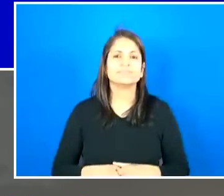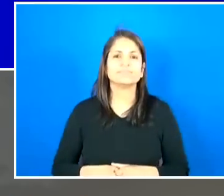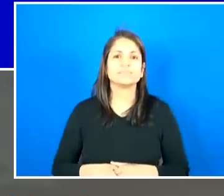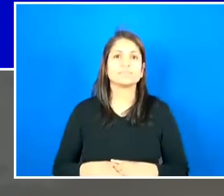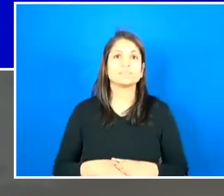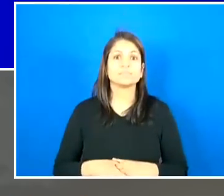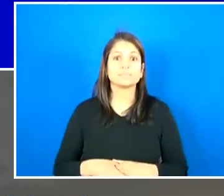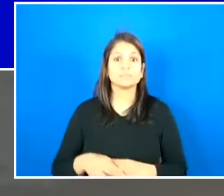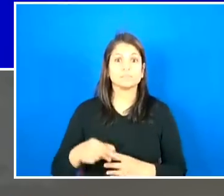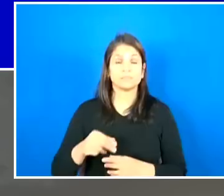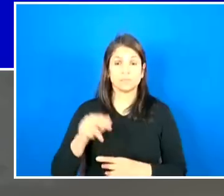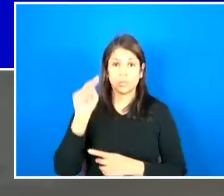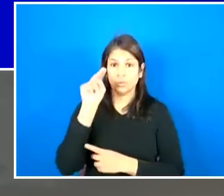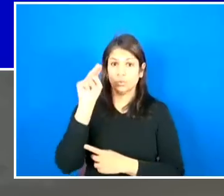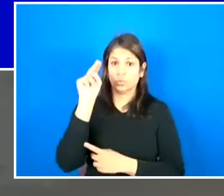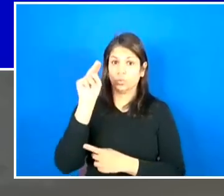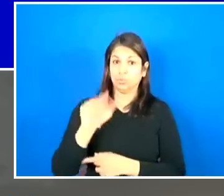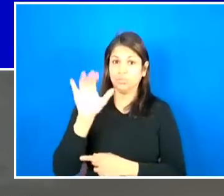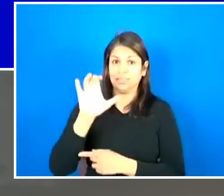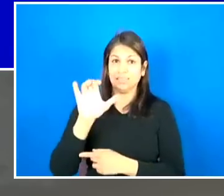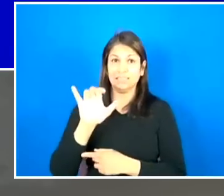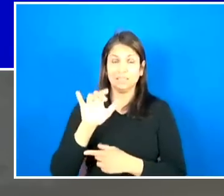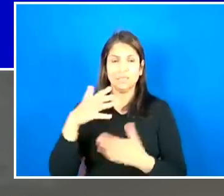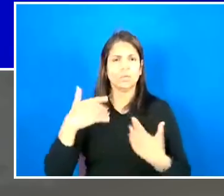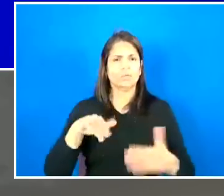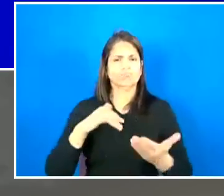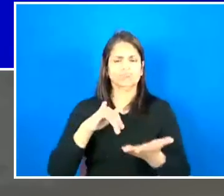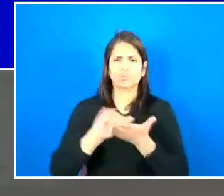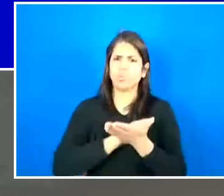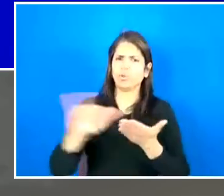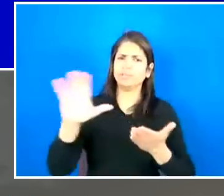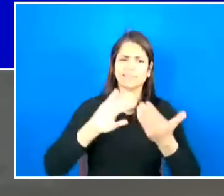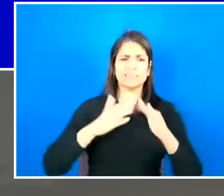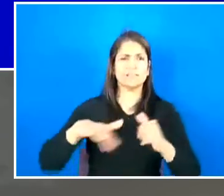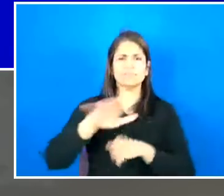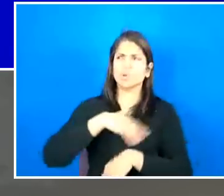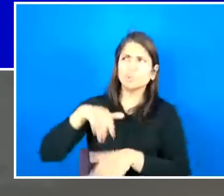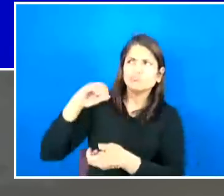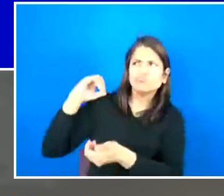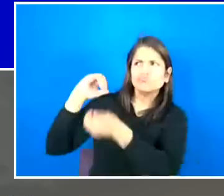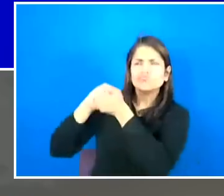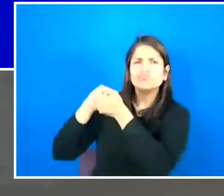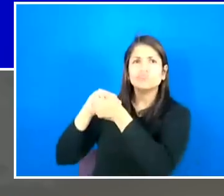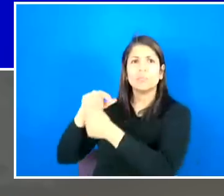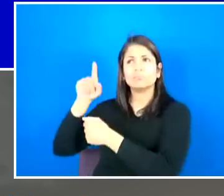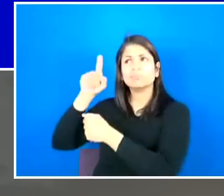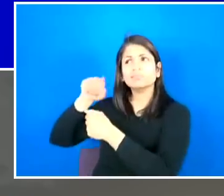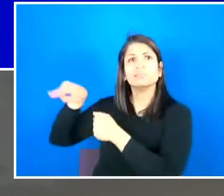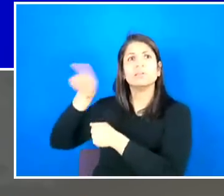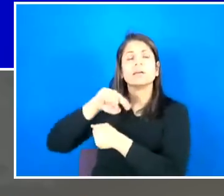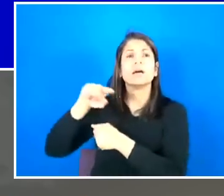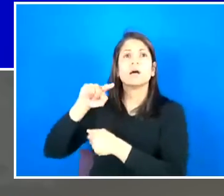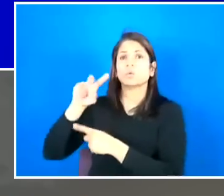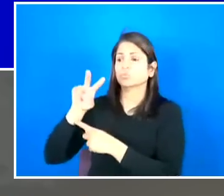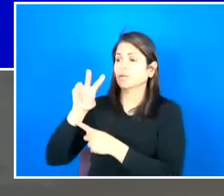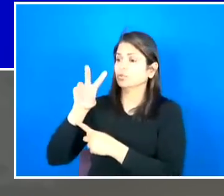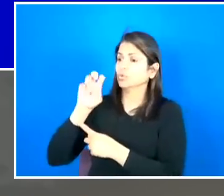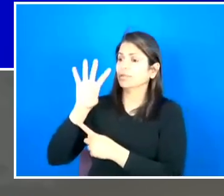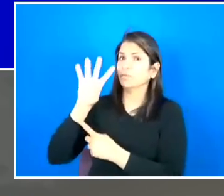SYSM TEB UTTH'SAT ONE OTHF E EXAMPLES OF THE NUMBER OF KIDS GETTING iPADS IS MORE THAN THERE ARE TOTAL